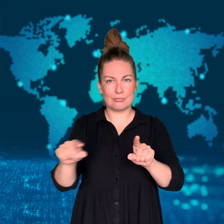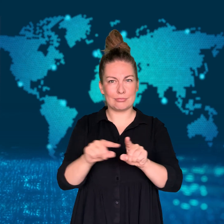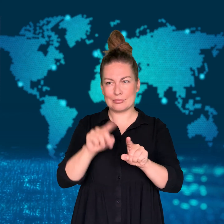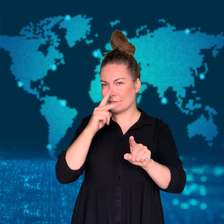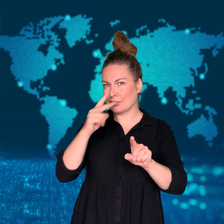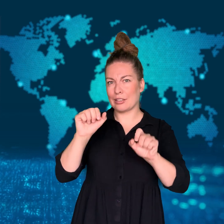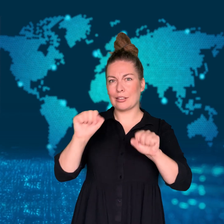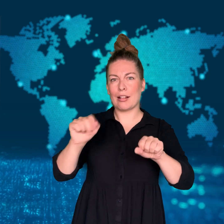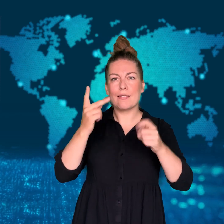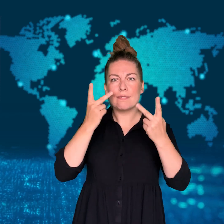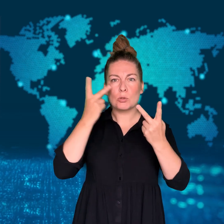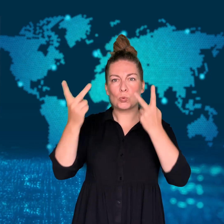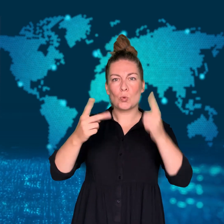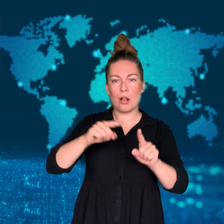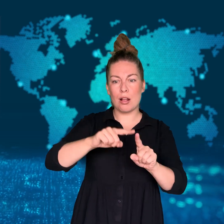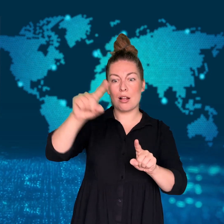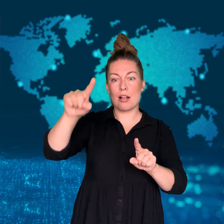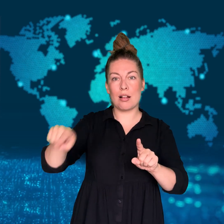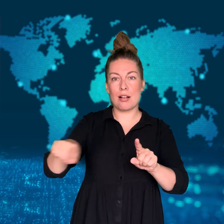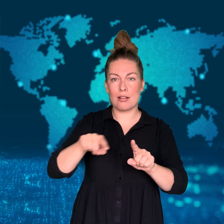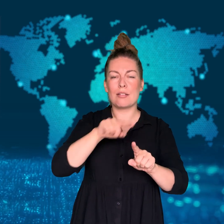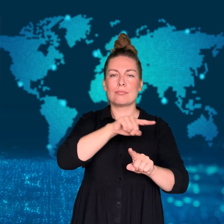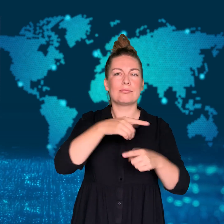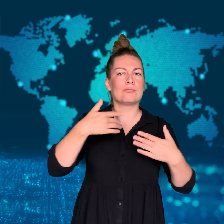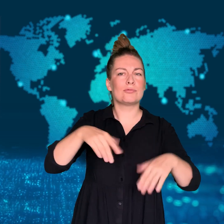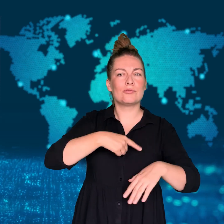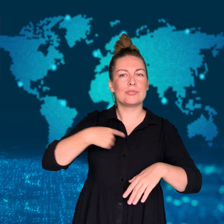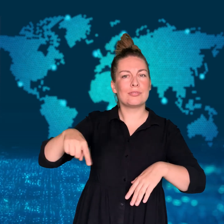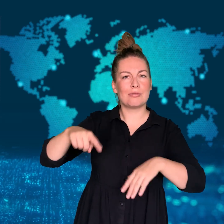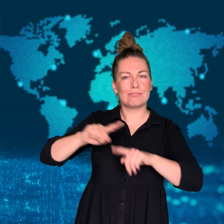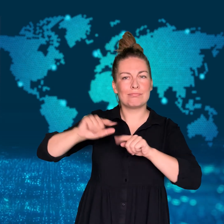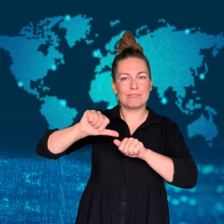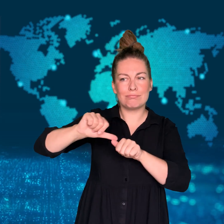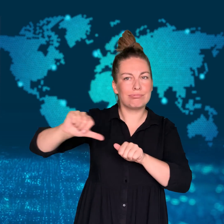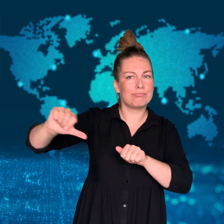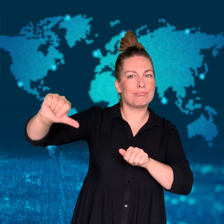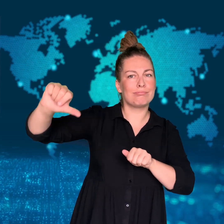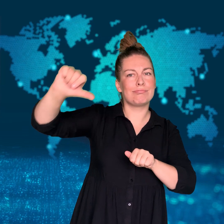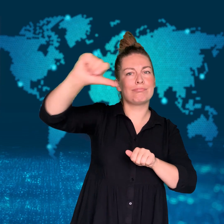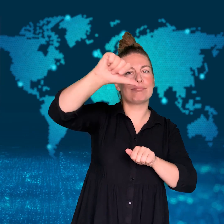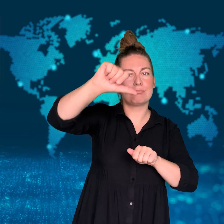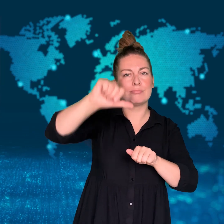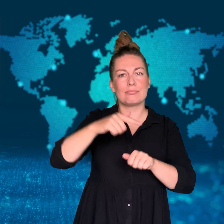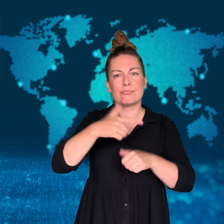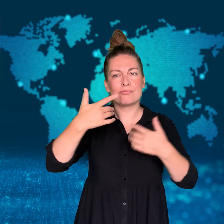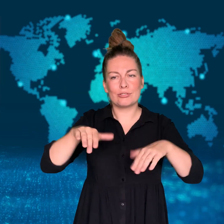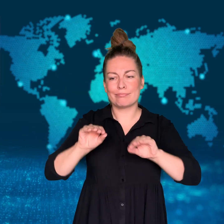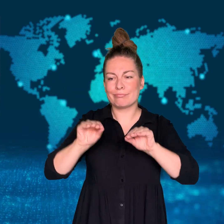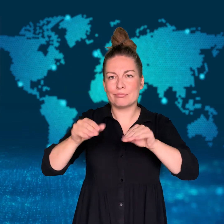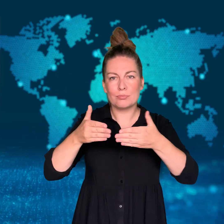That shoal - called the Scarborough Shoal -